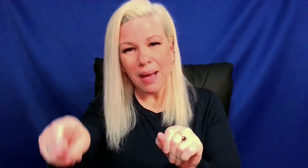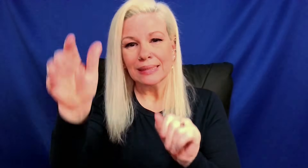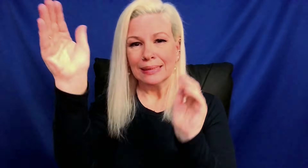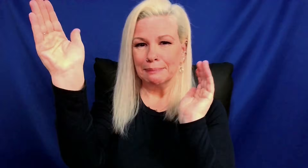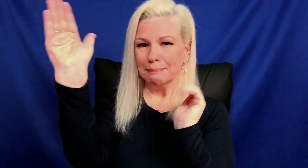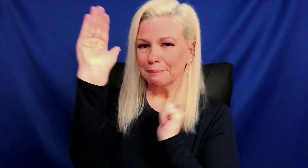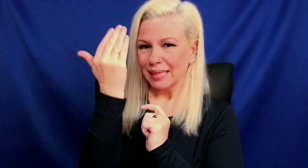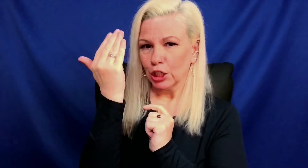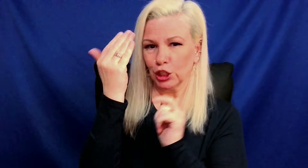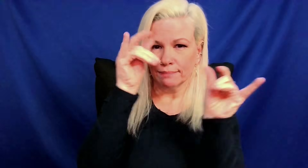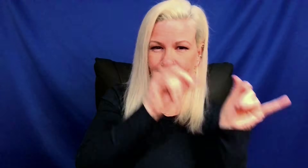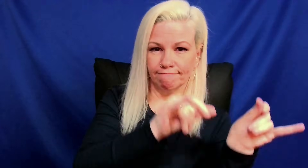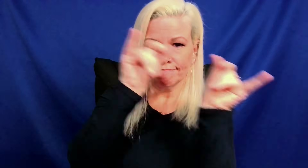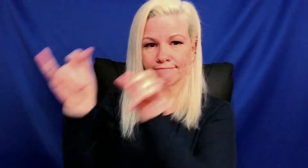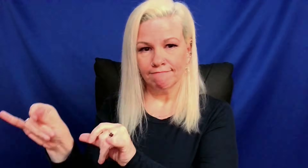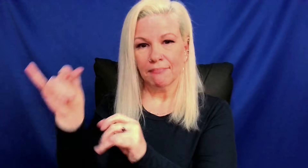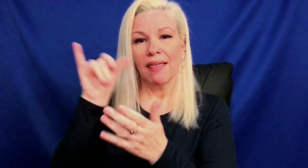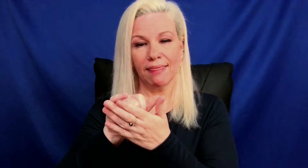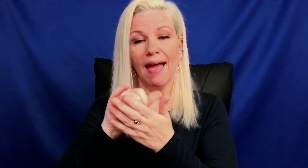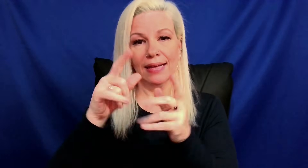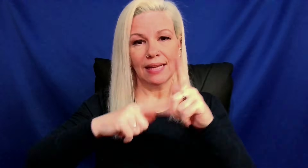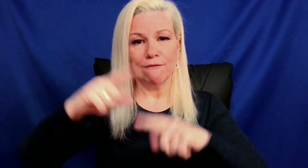at every level.